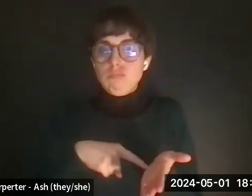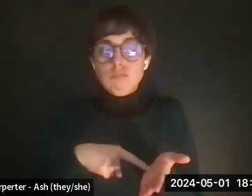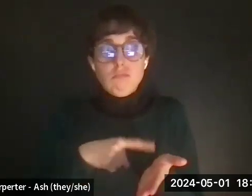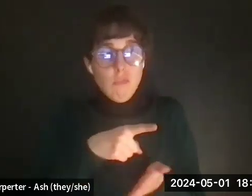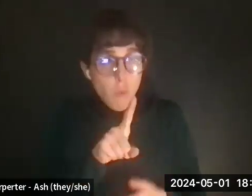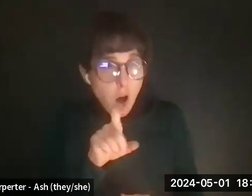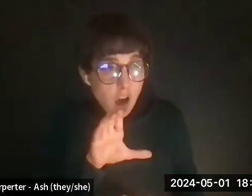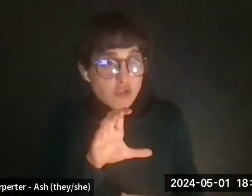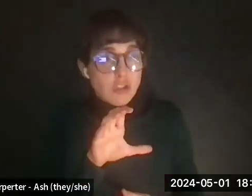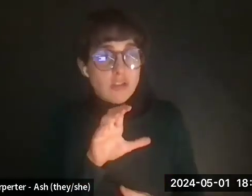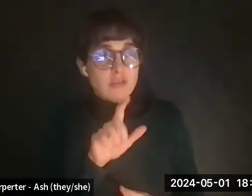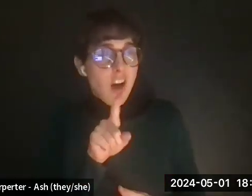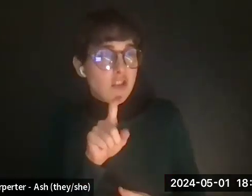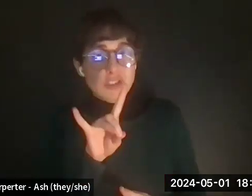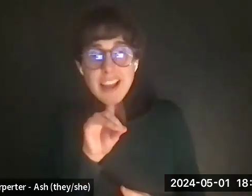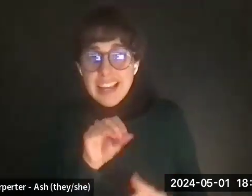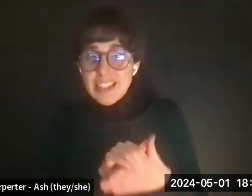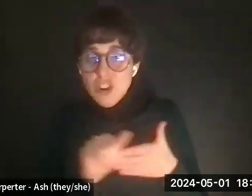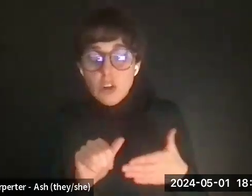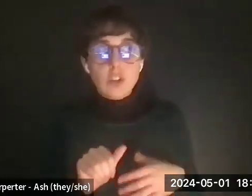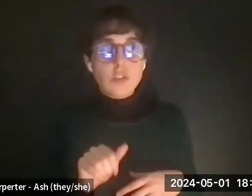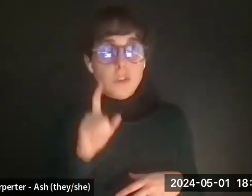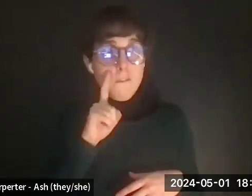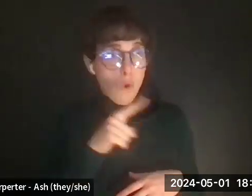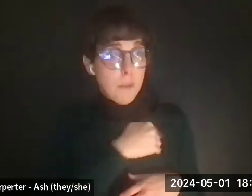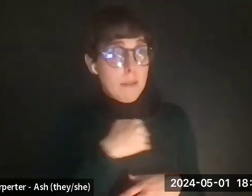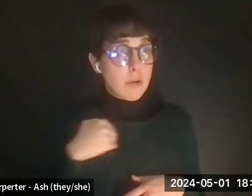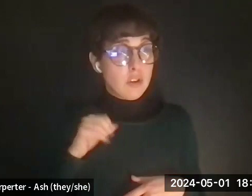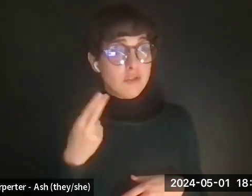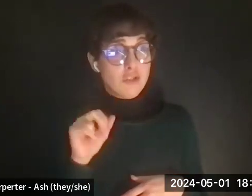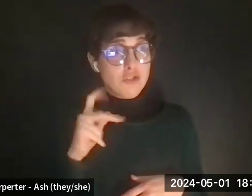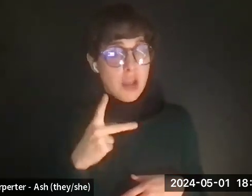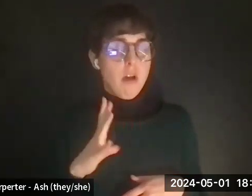and $84 for another membership. And looking at all these fees in, in front